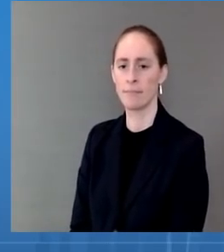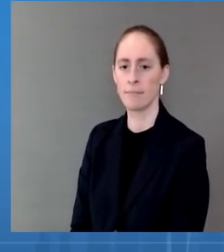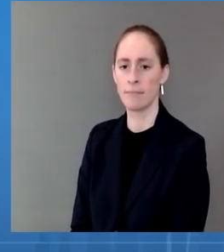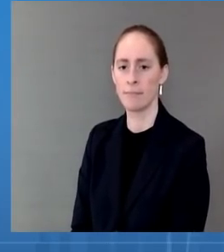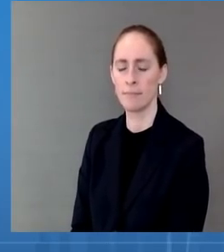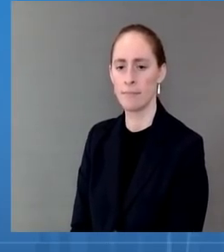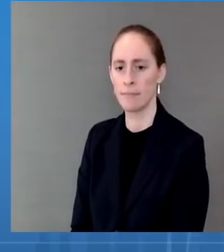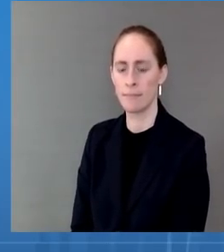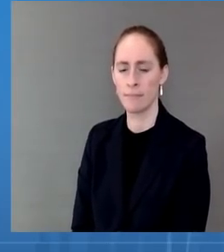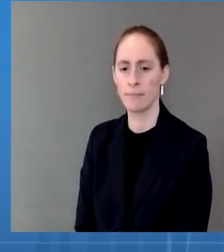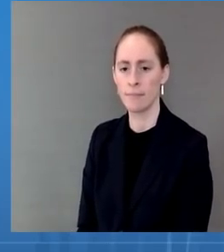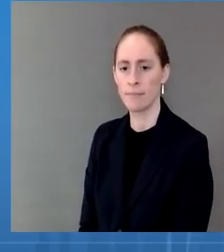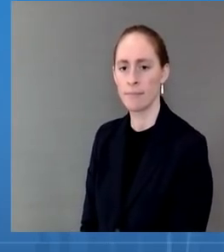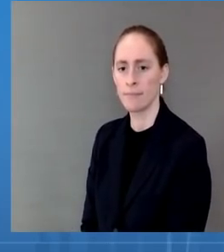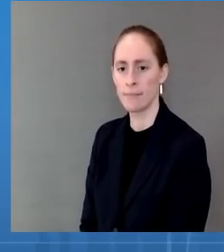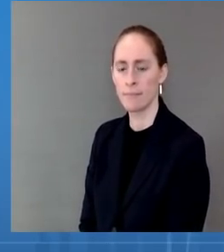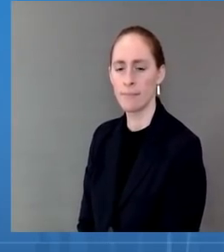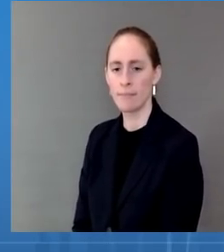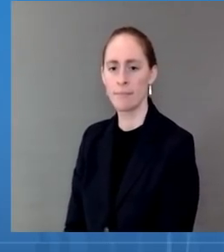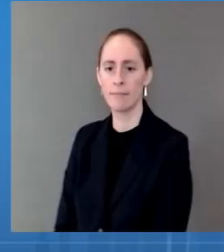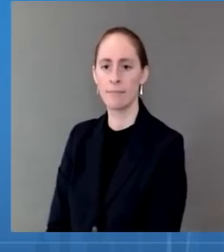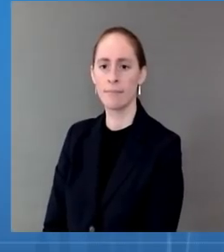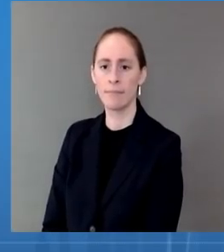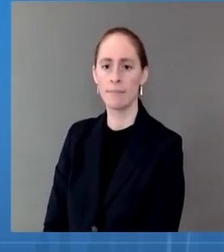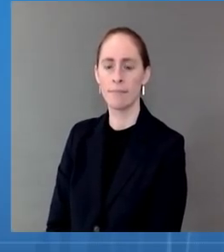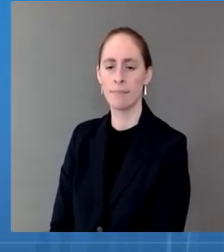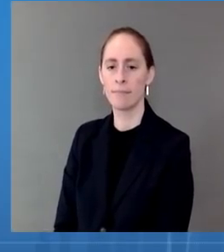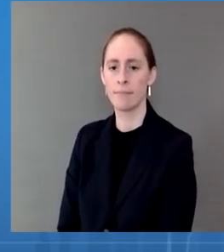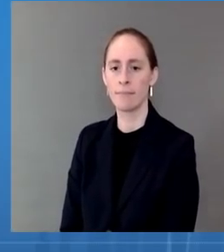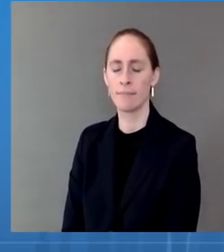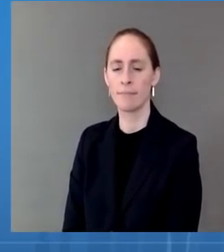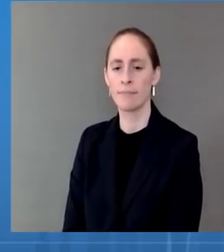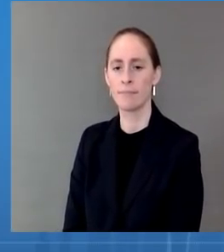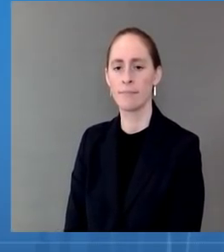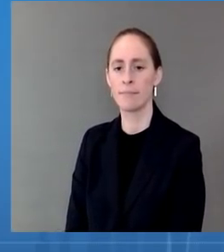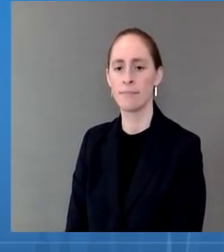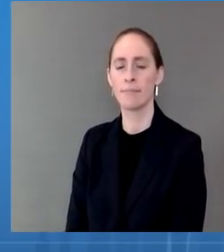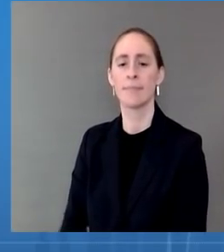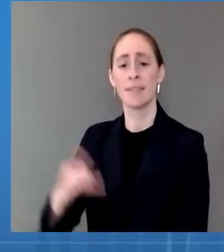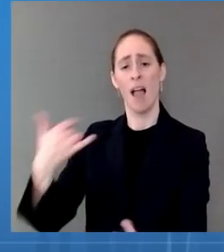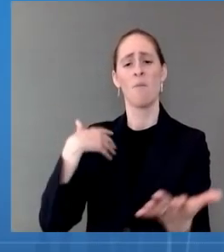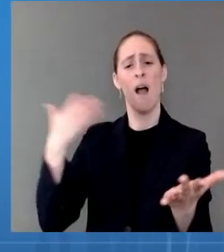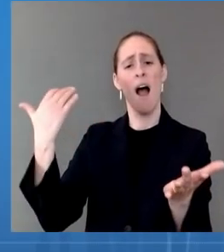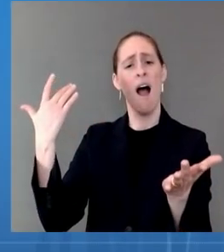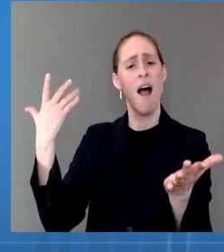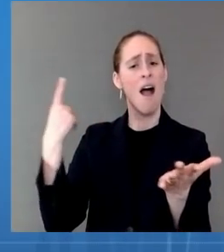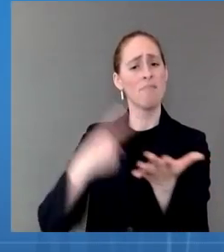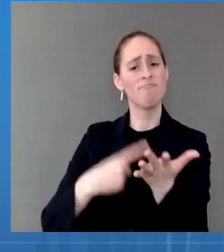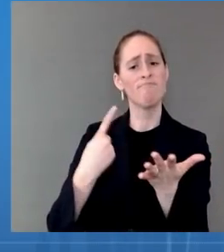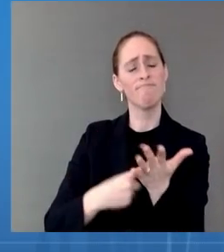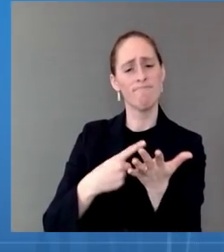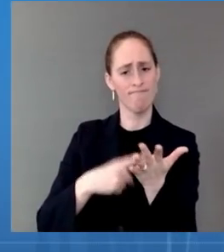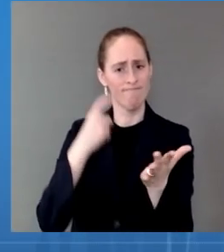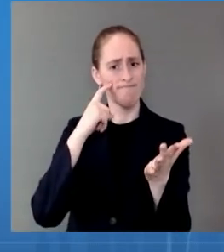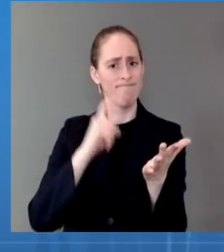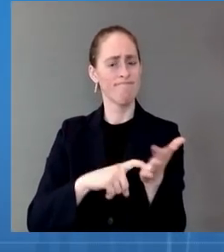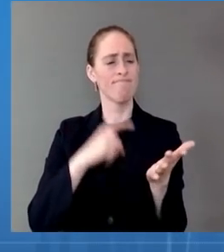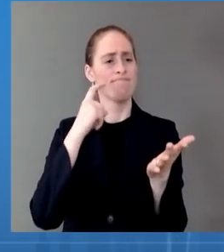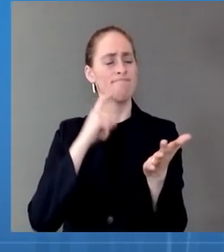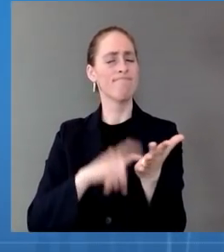Dr. Walensky and Dr. Fauci. The initial science and Macron is encouraging, especially in people who are boosted by the key right now